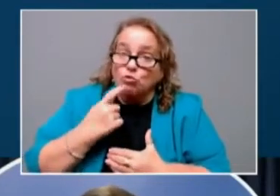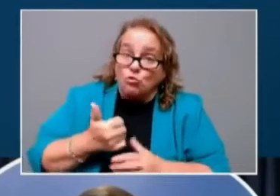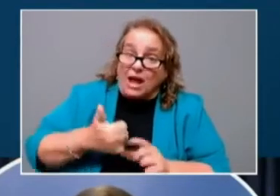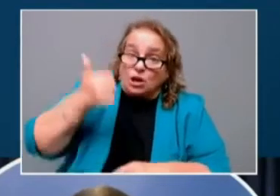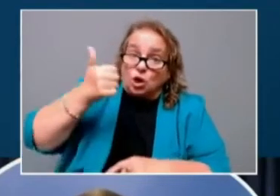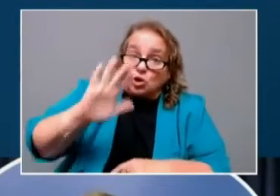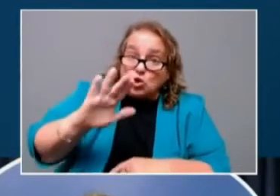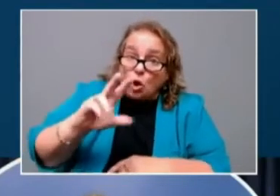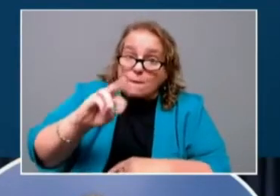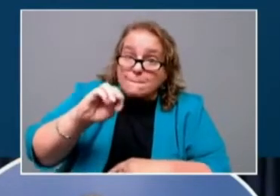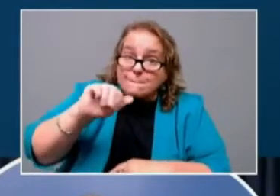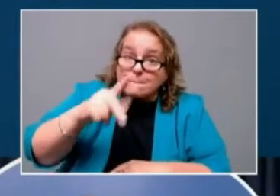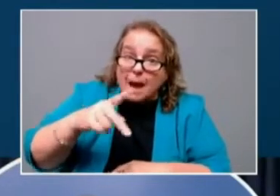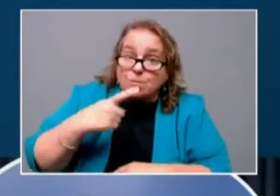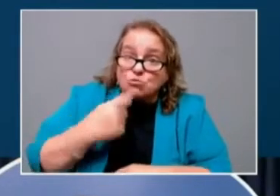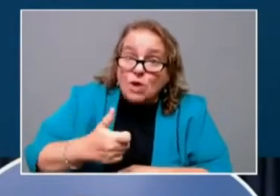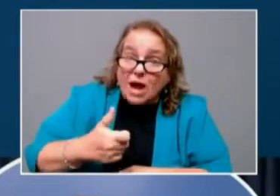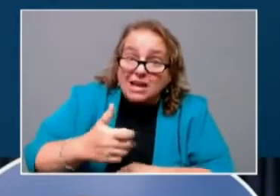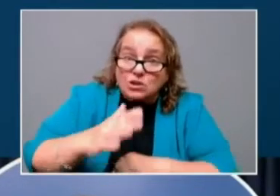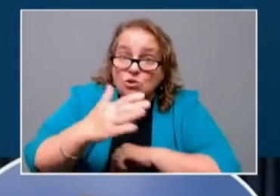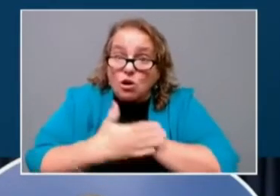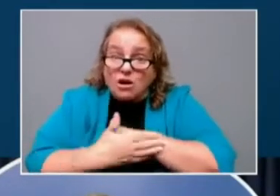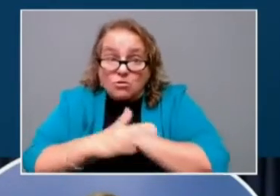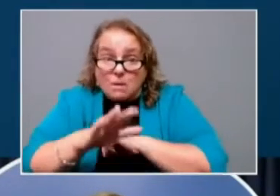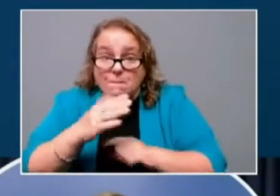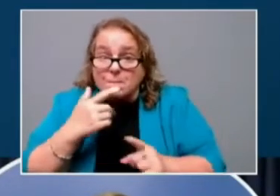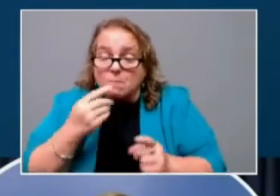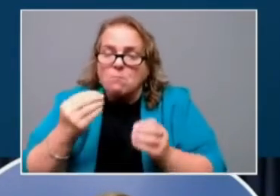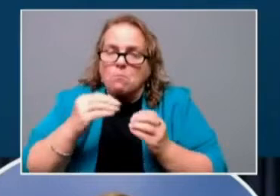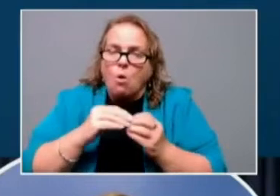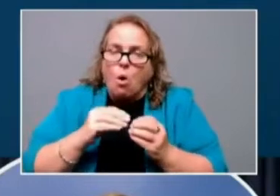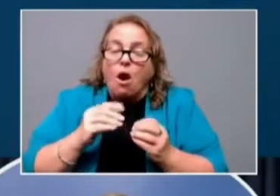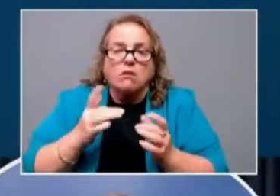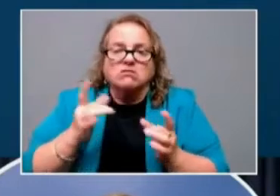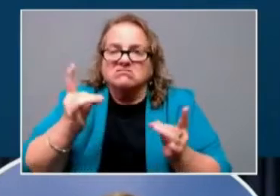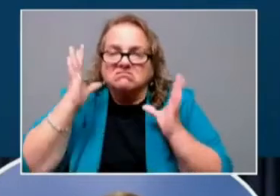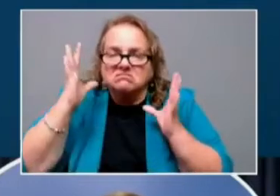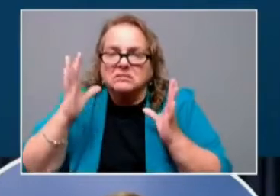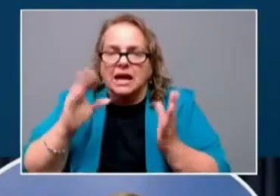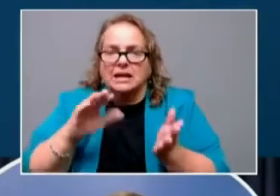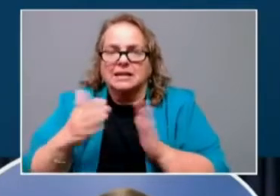more devastation and death that you're going to see and we're seeing it all